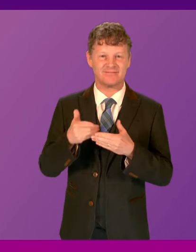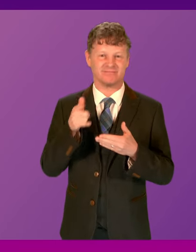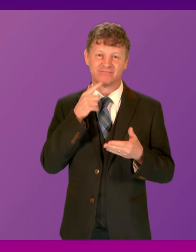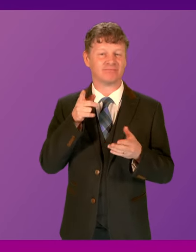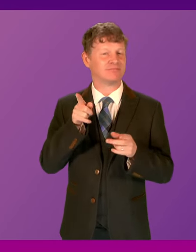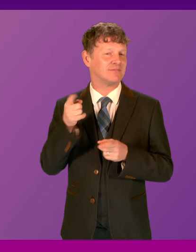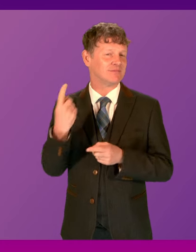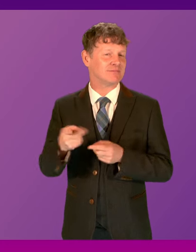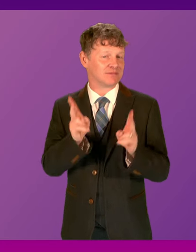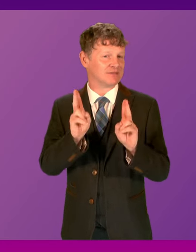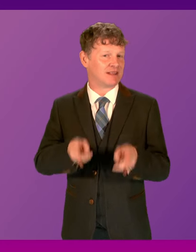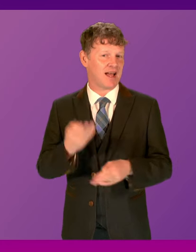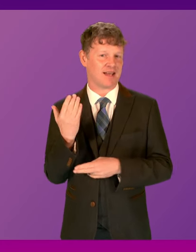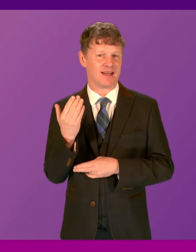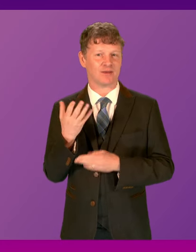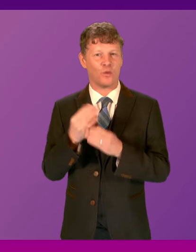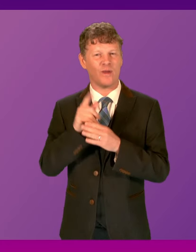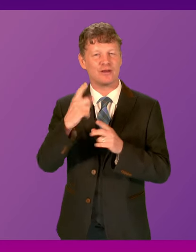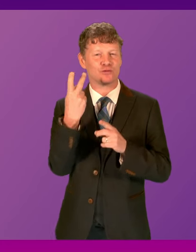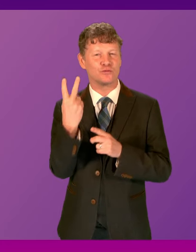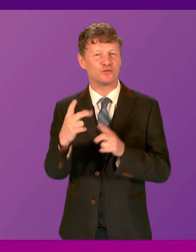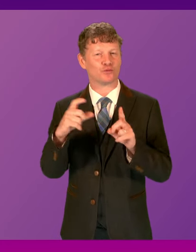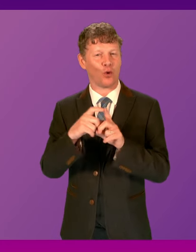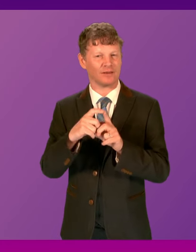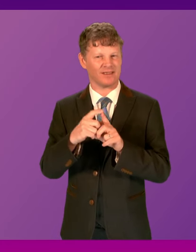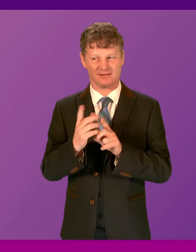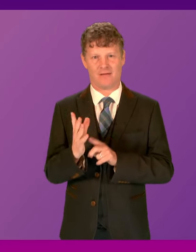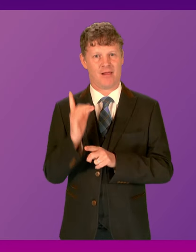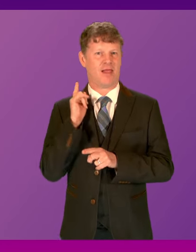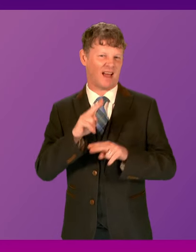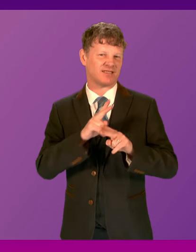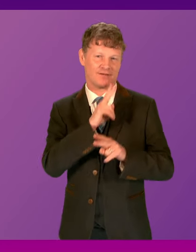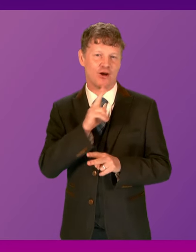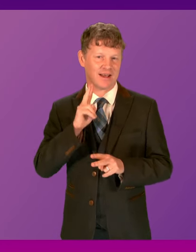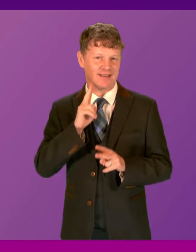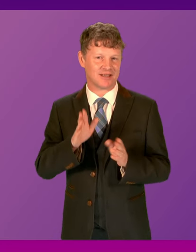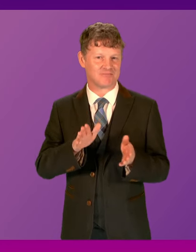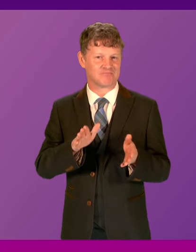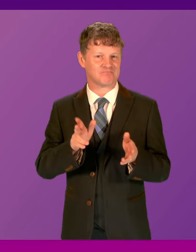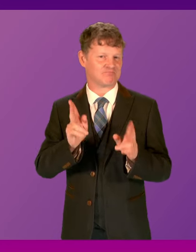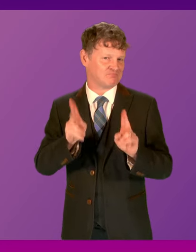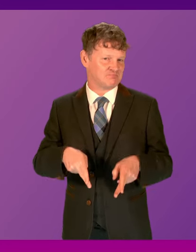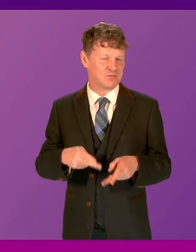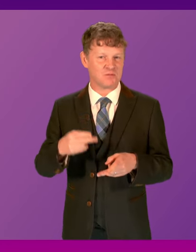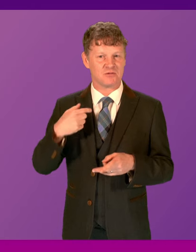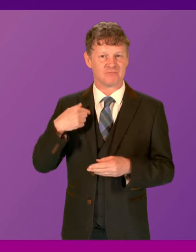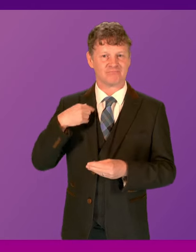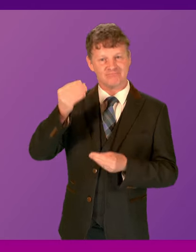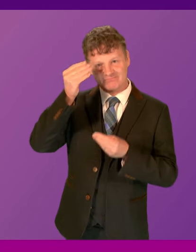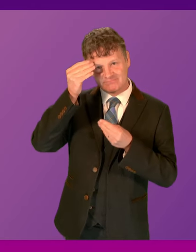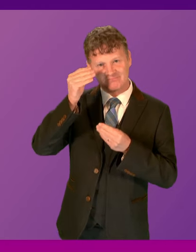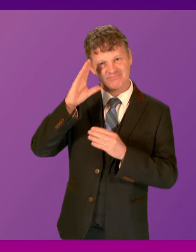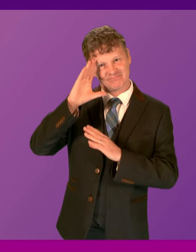with his daughters Hilary and Gillian, last Friday. We send them our thoughts and condolences.